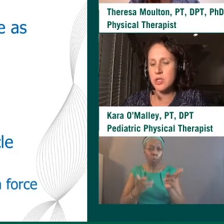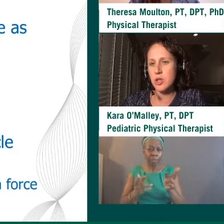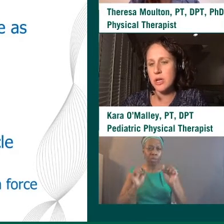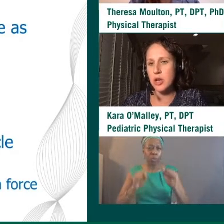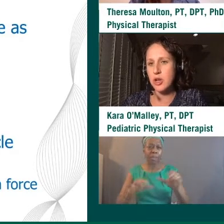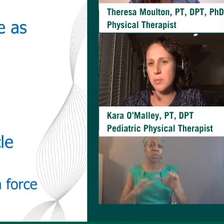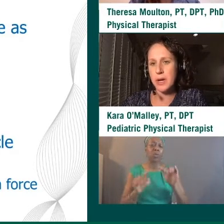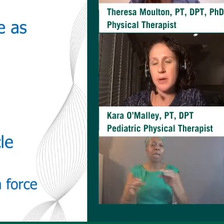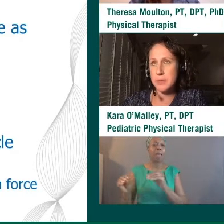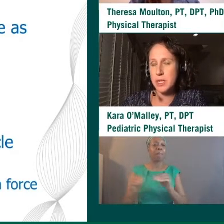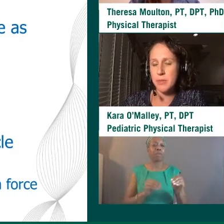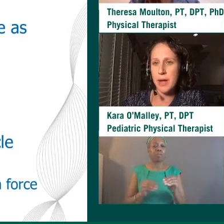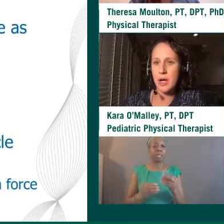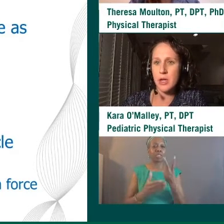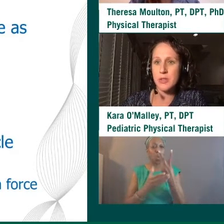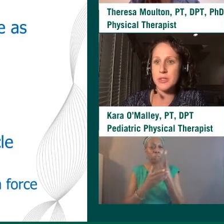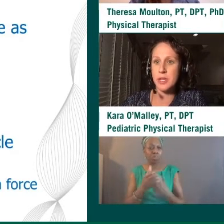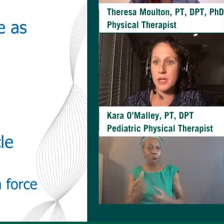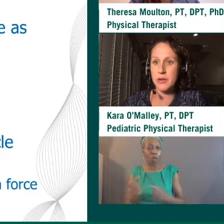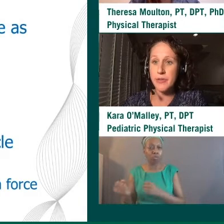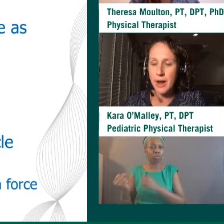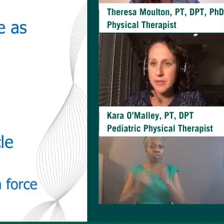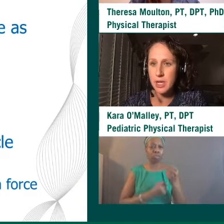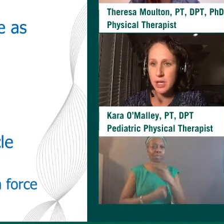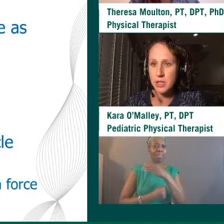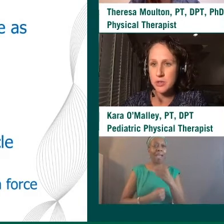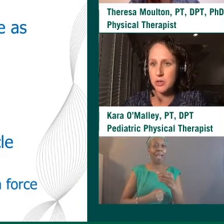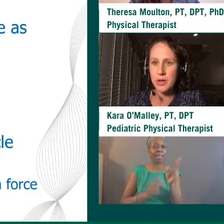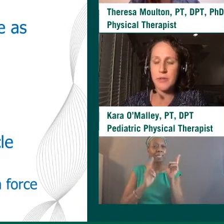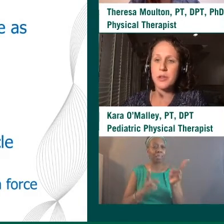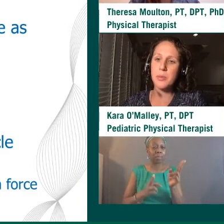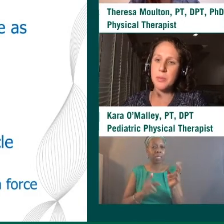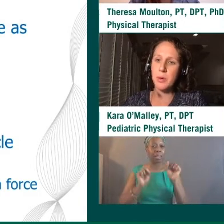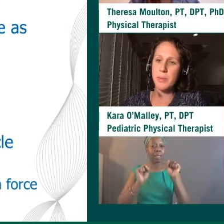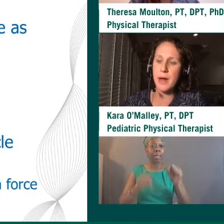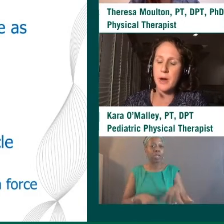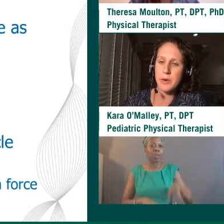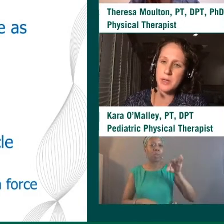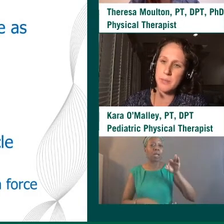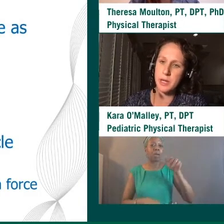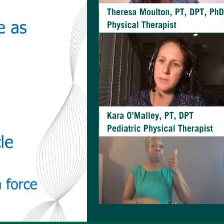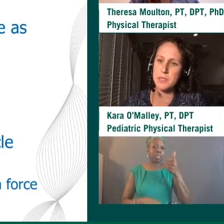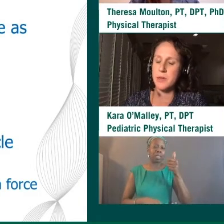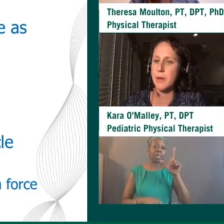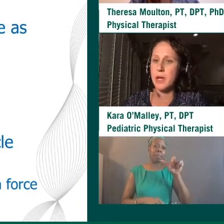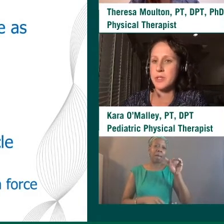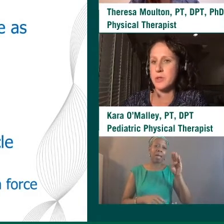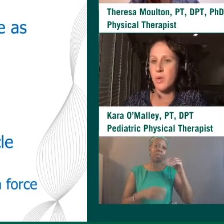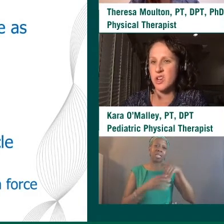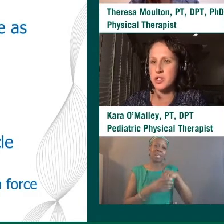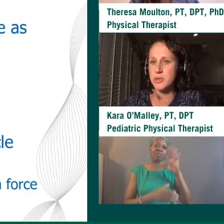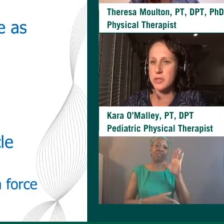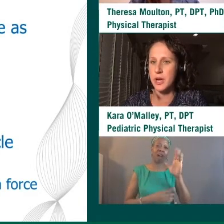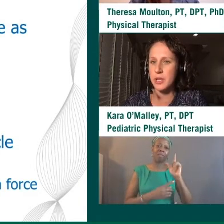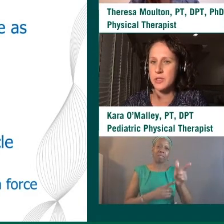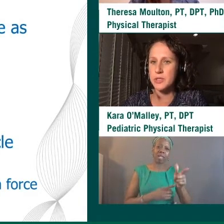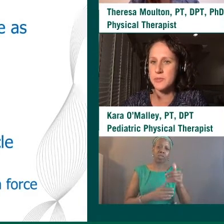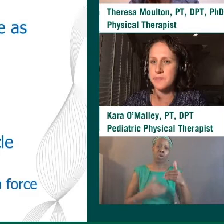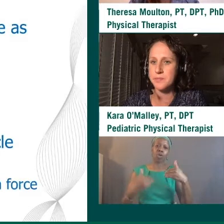So can you pick up 10 pounds in five seconds or do you have a little bit more power and can pick up 10 pounds in 1 or 2 seconds?